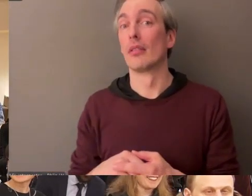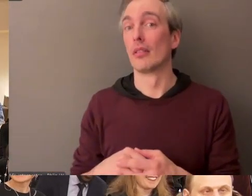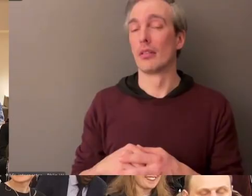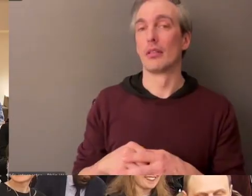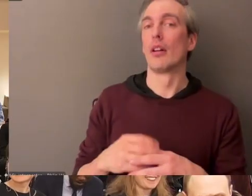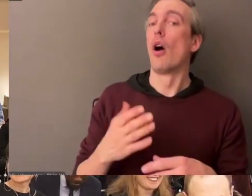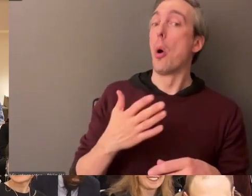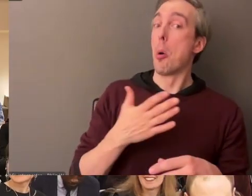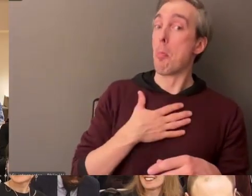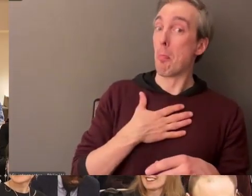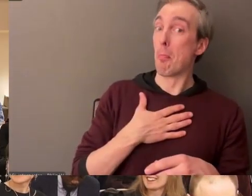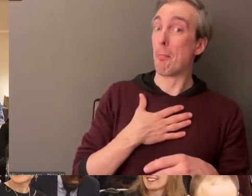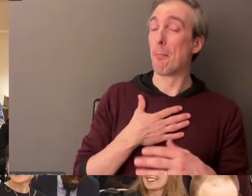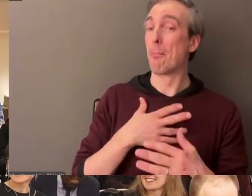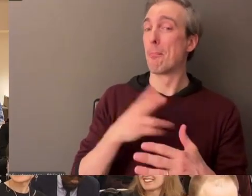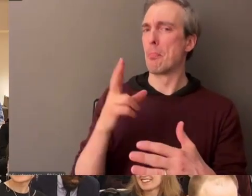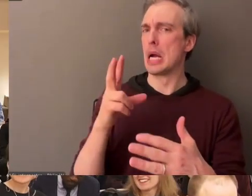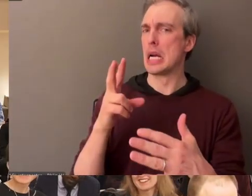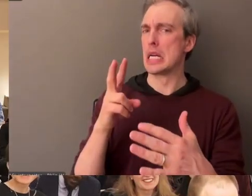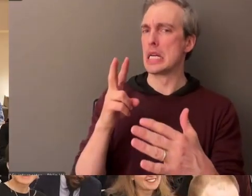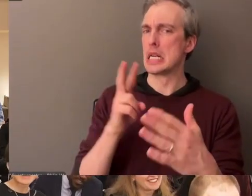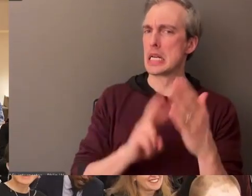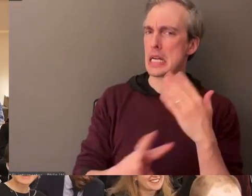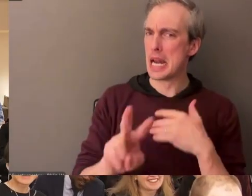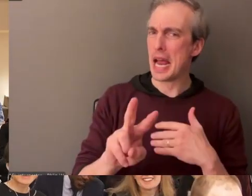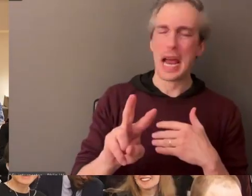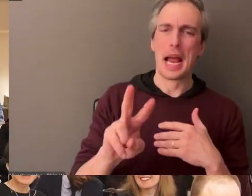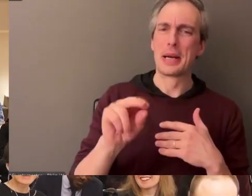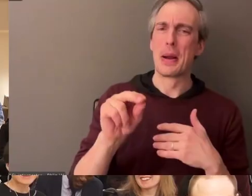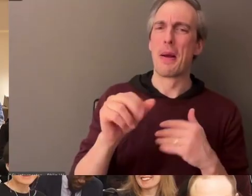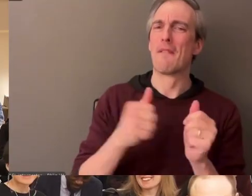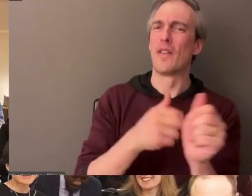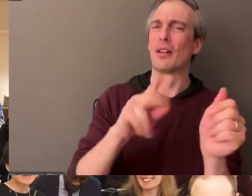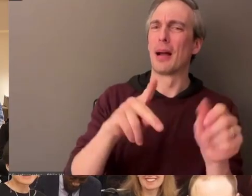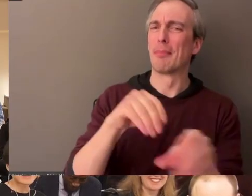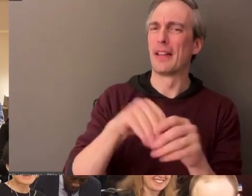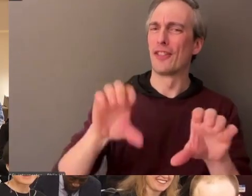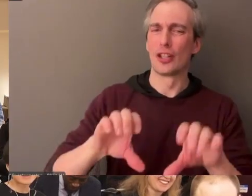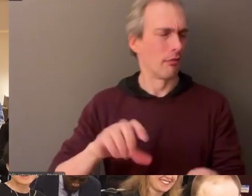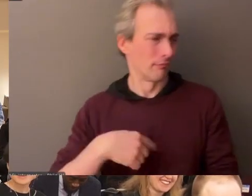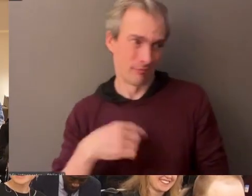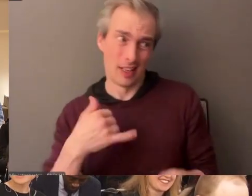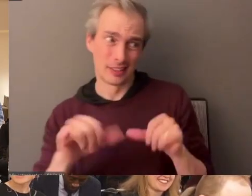They followed up in the chat. Okay. I still like my answer. I thought it was great! Different question, though, apparently. So...